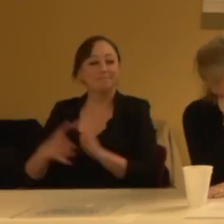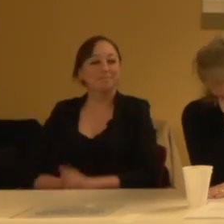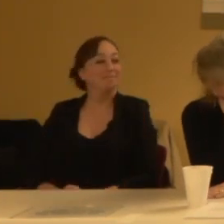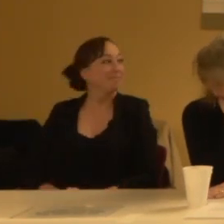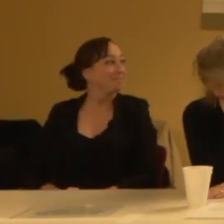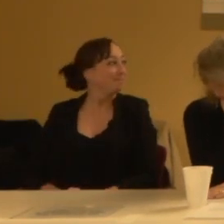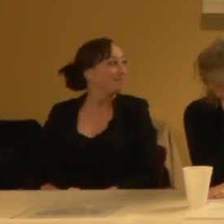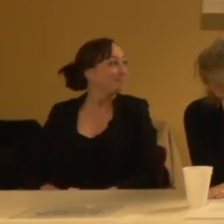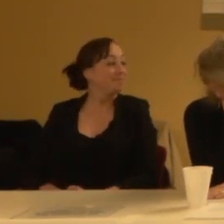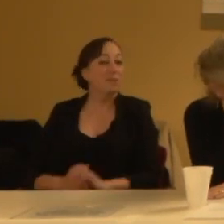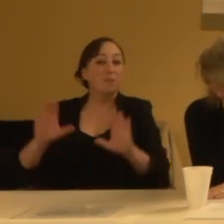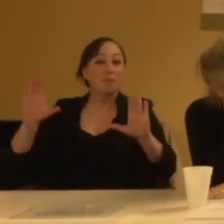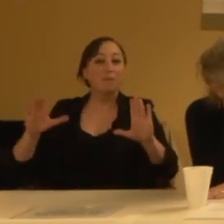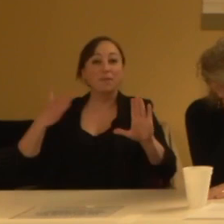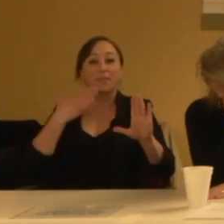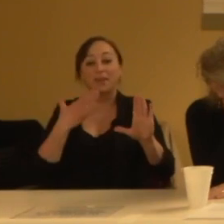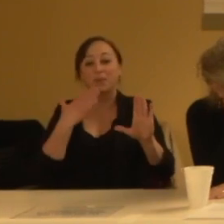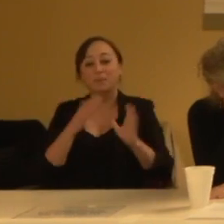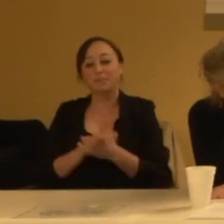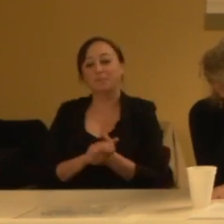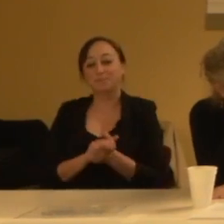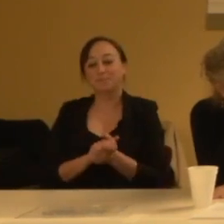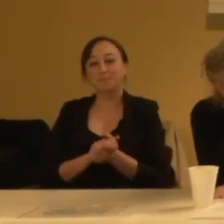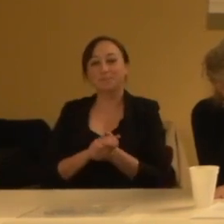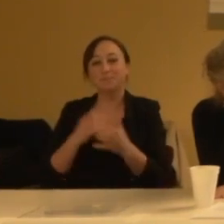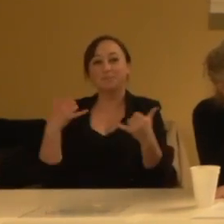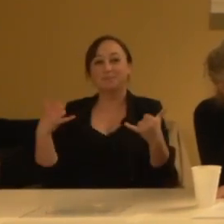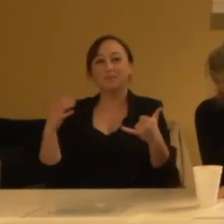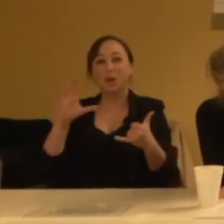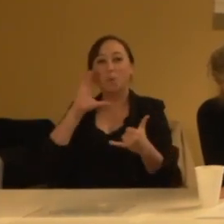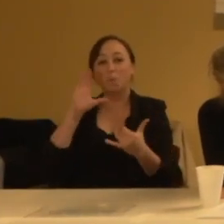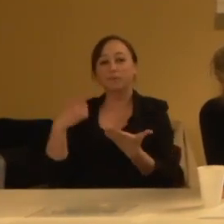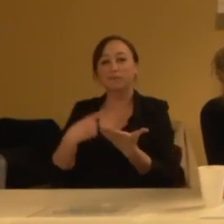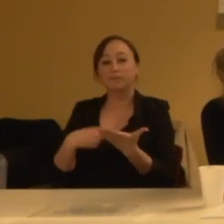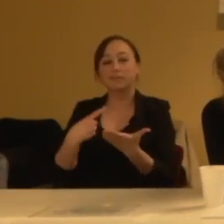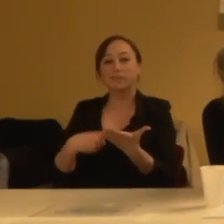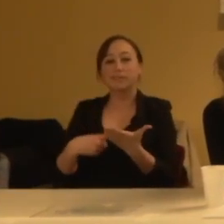Wonderful, thank you so much. So today we're going to talk about best practices in new